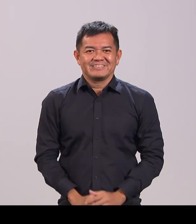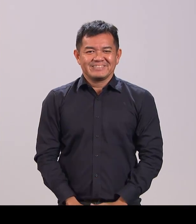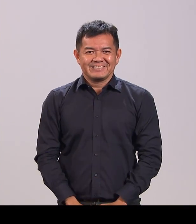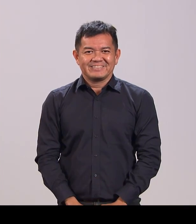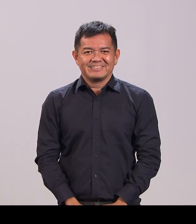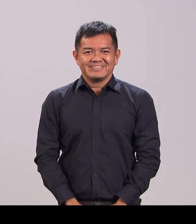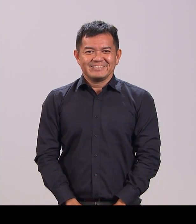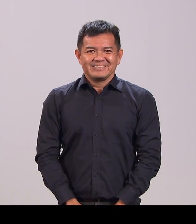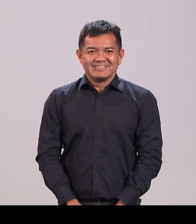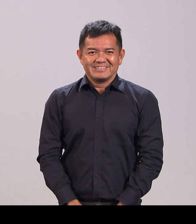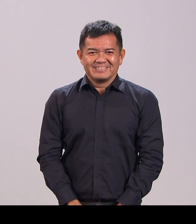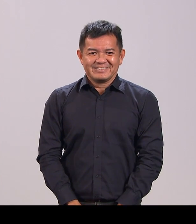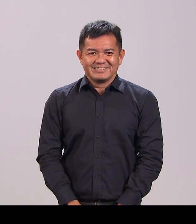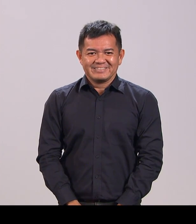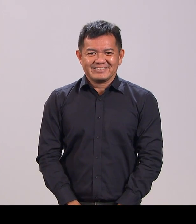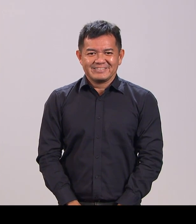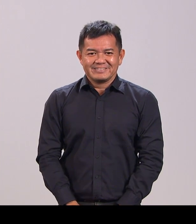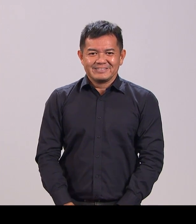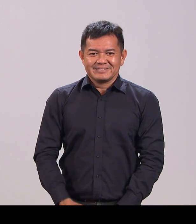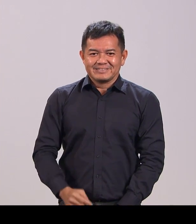and tell Pranoti and Rishi what you think about it.